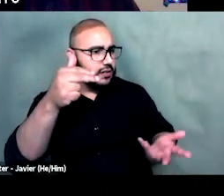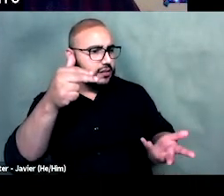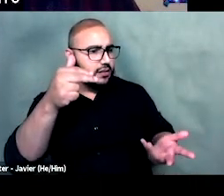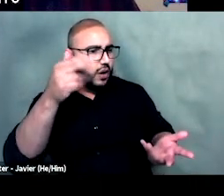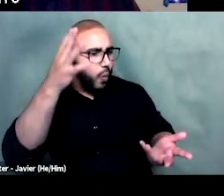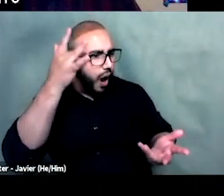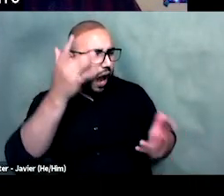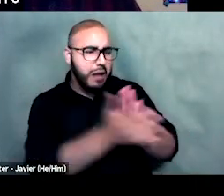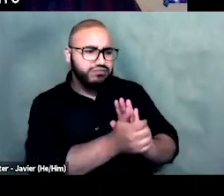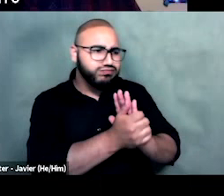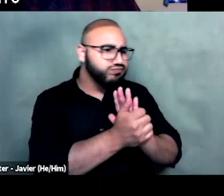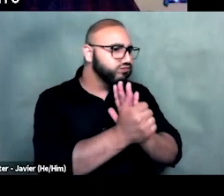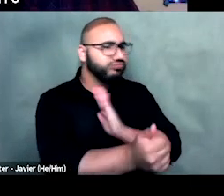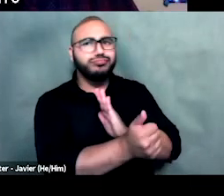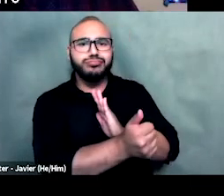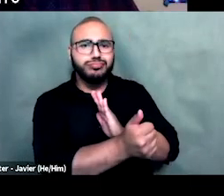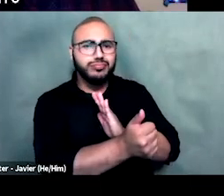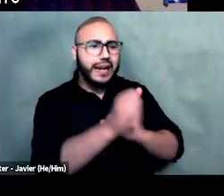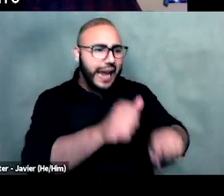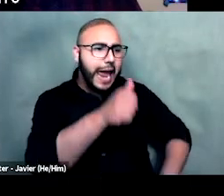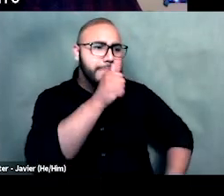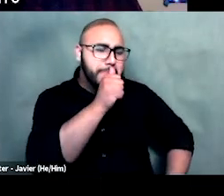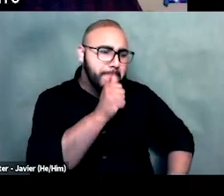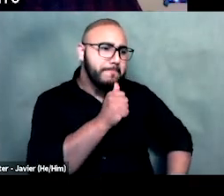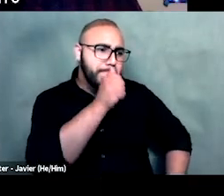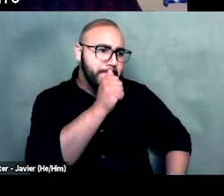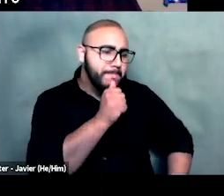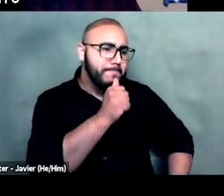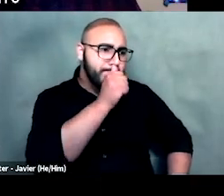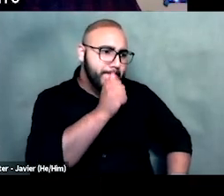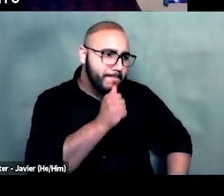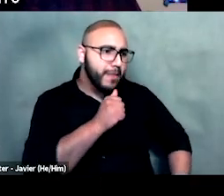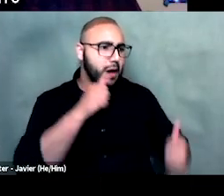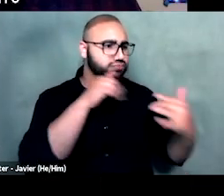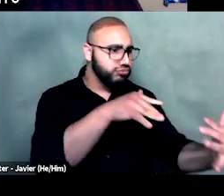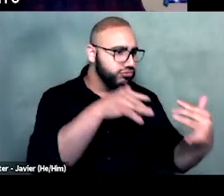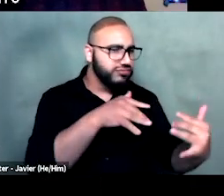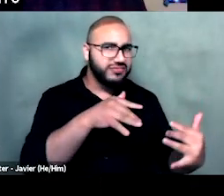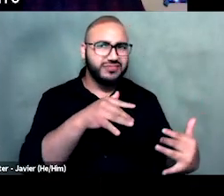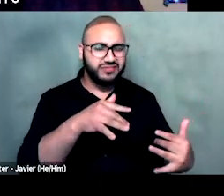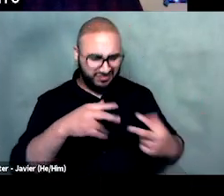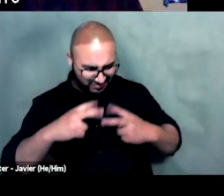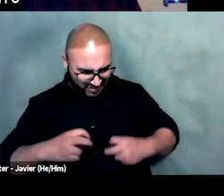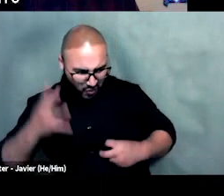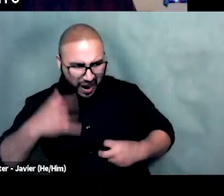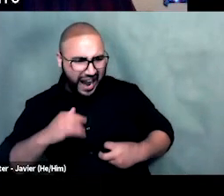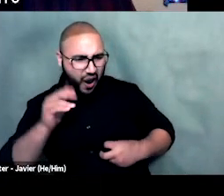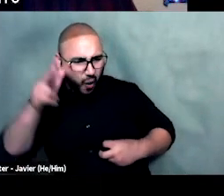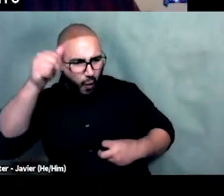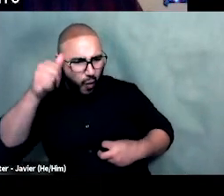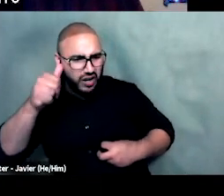Why are they able to endure so much? And why do our horses wear out? Well, the Comanche,